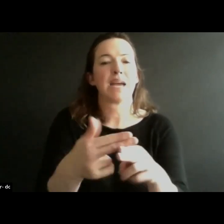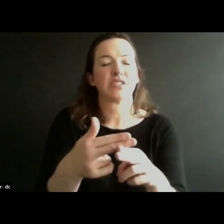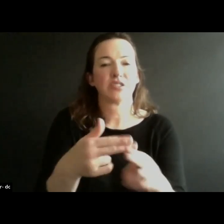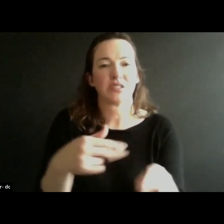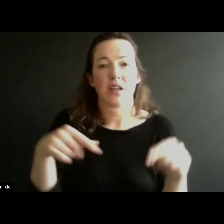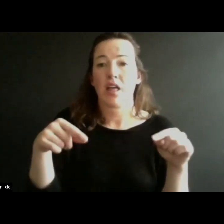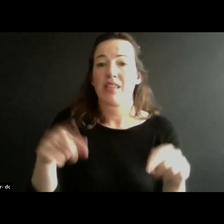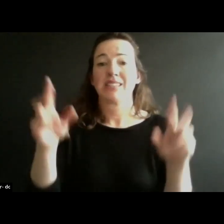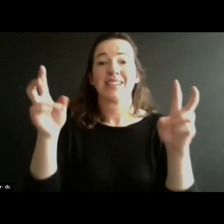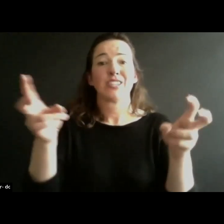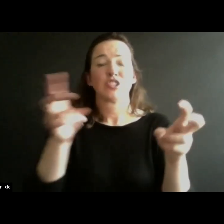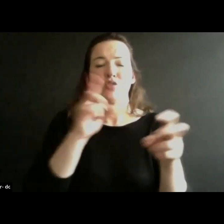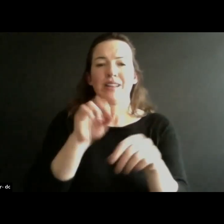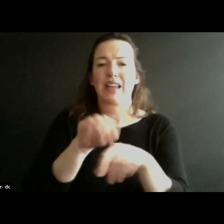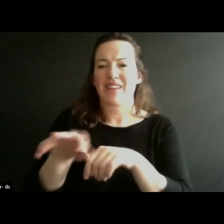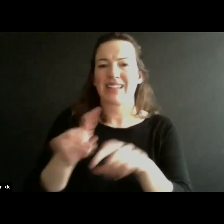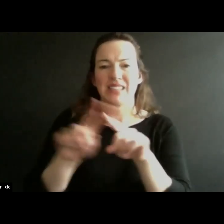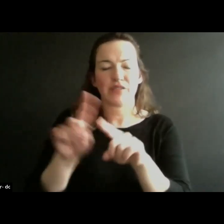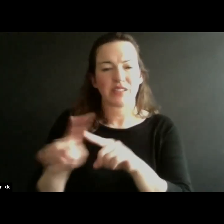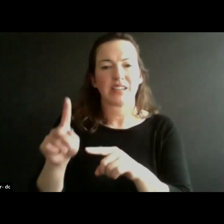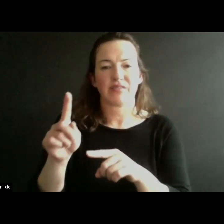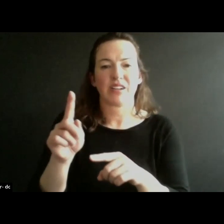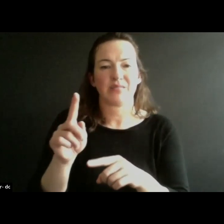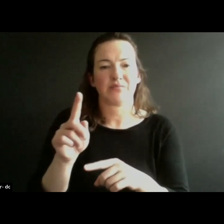issue really affects many different aspects of everyday life from applying to resources